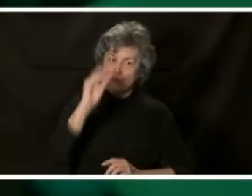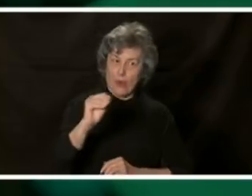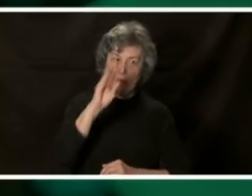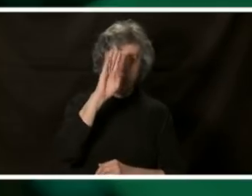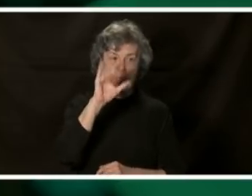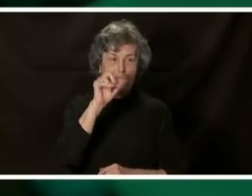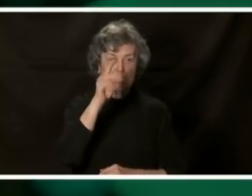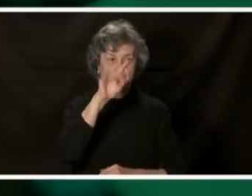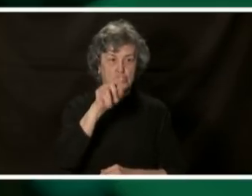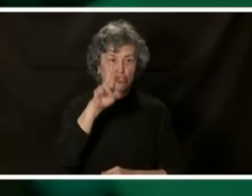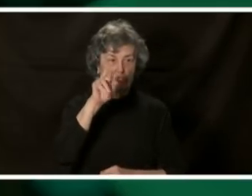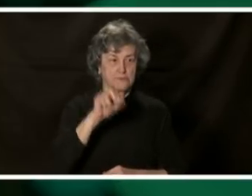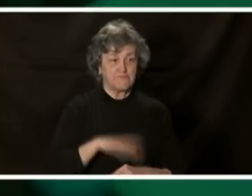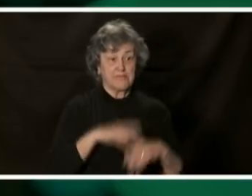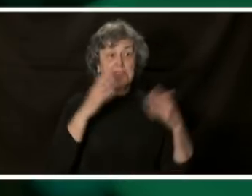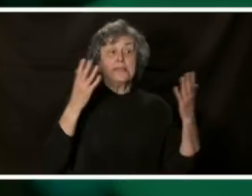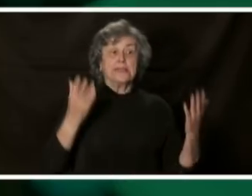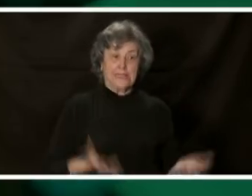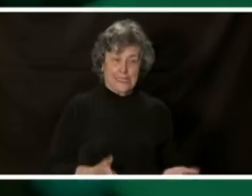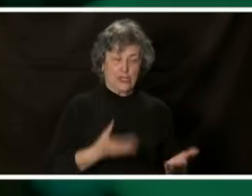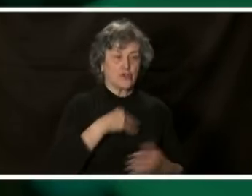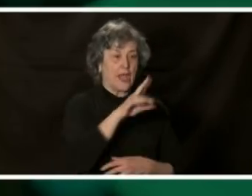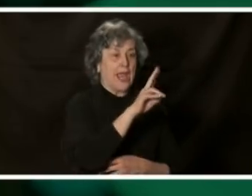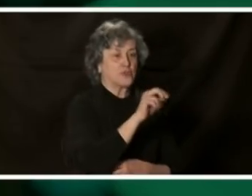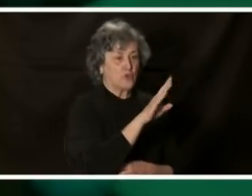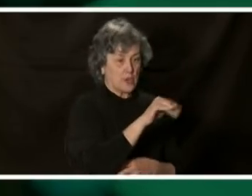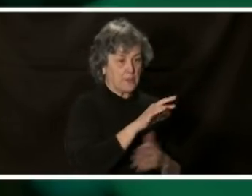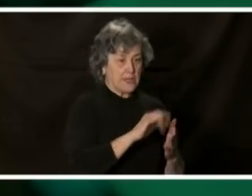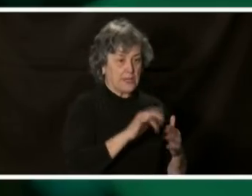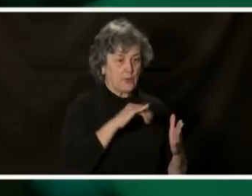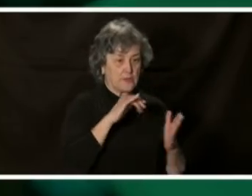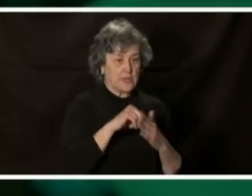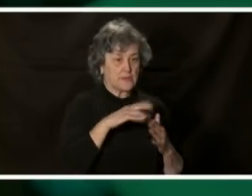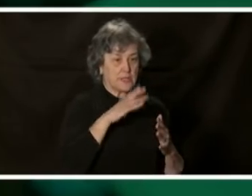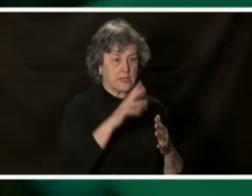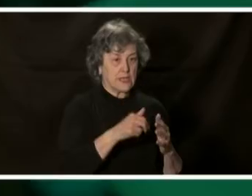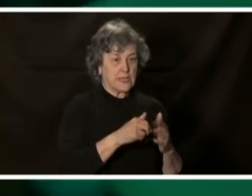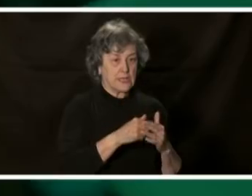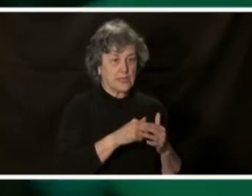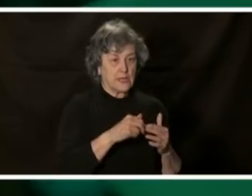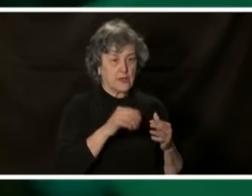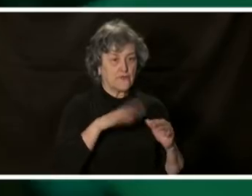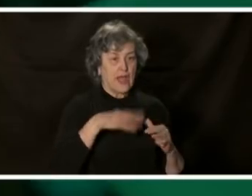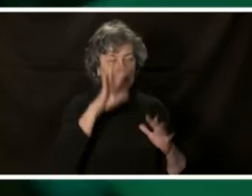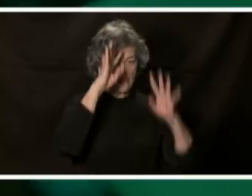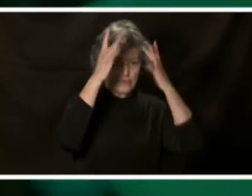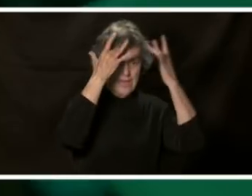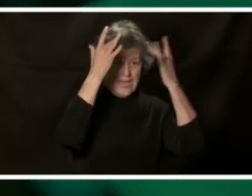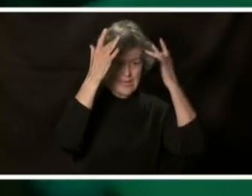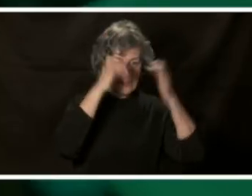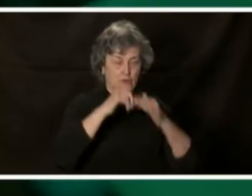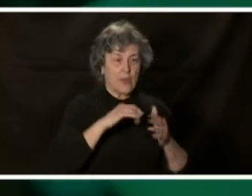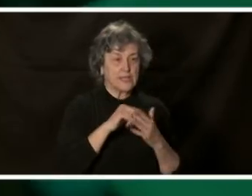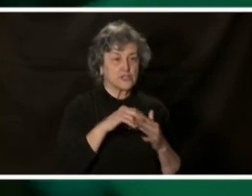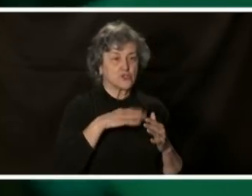» AT UAB, WE TRAIN ENGINEERS TO ADAPT TO CHANGE AND TO FIND INNOVATIVE WAYS TO OVERCOME UNEXPECTED CHALLENGES.